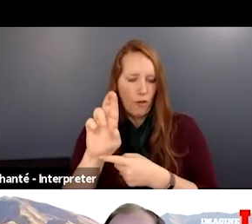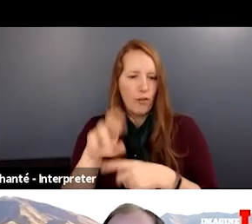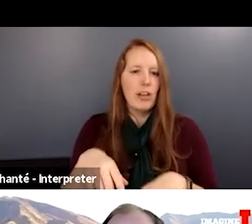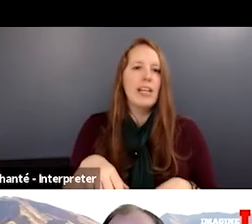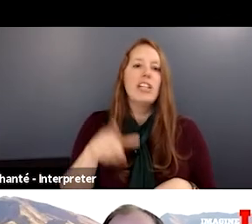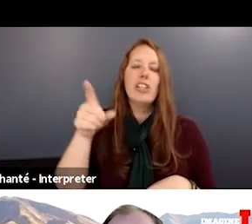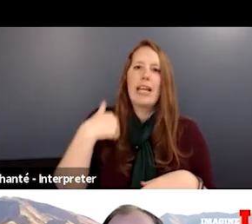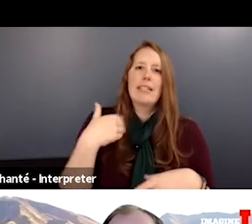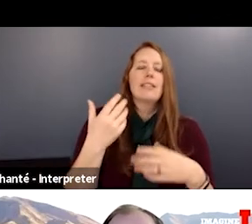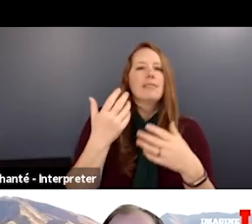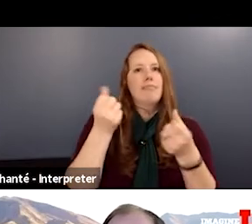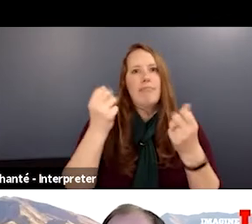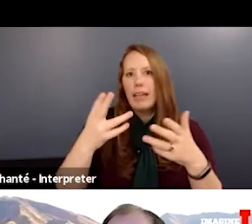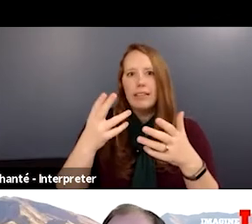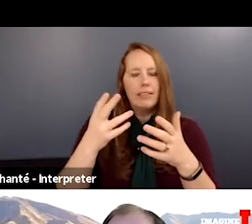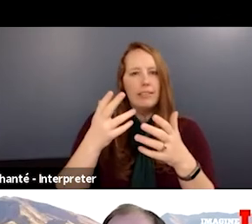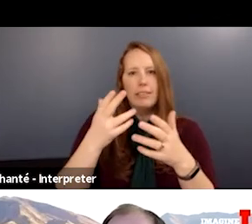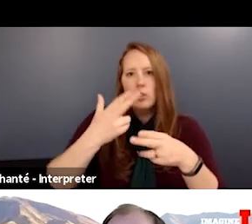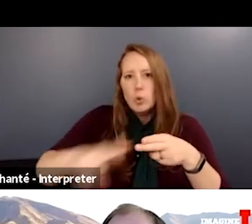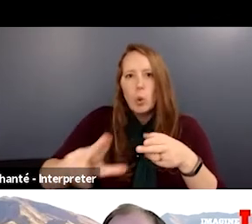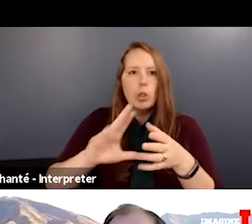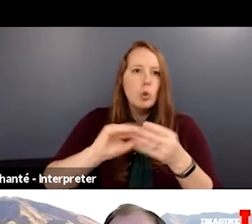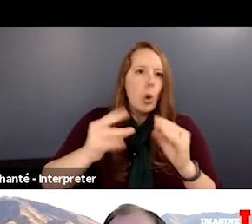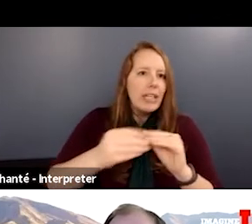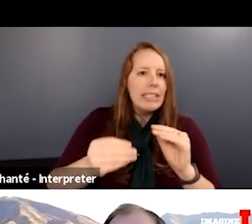Her writings have been featured in Lambda Literary,